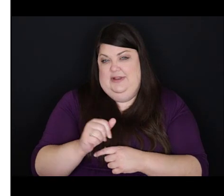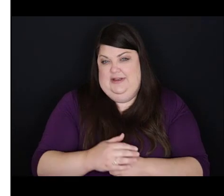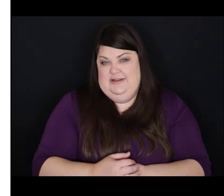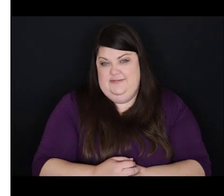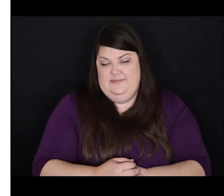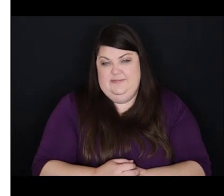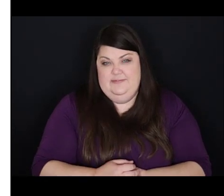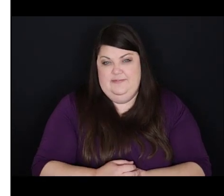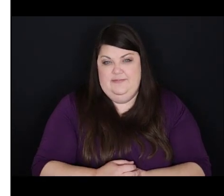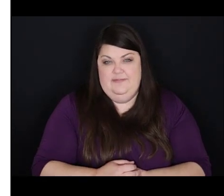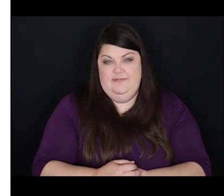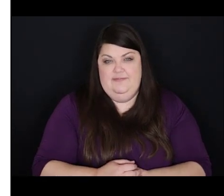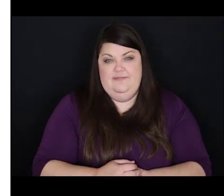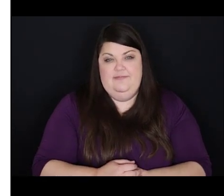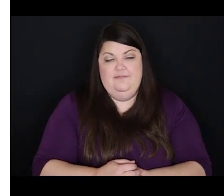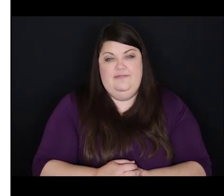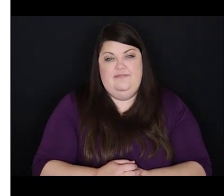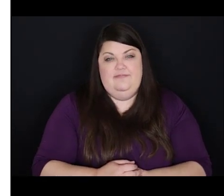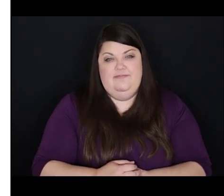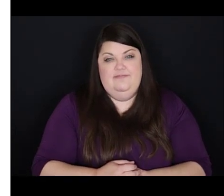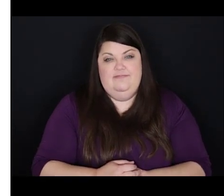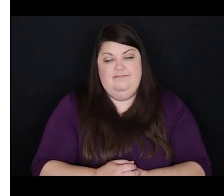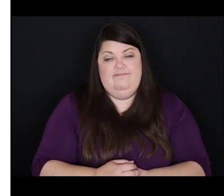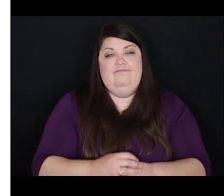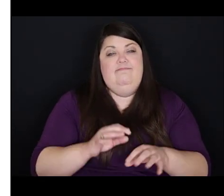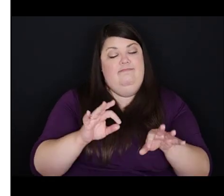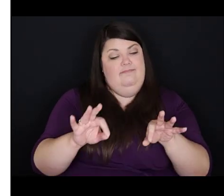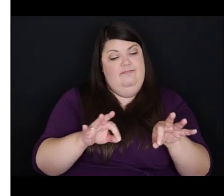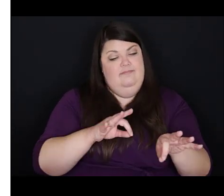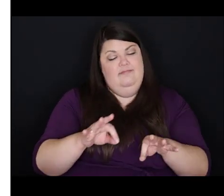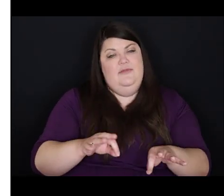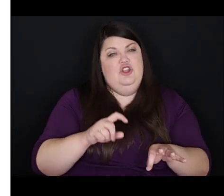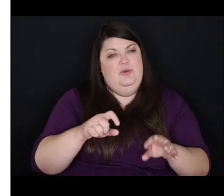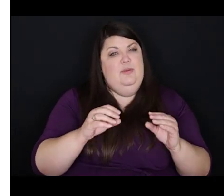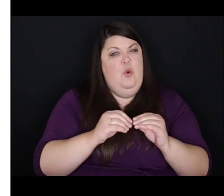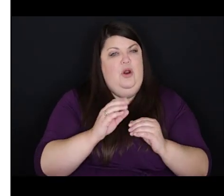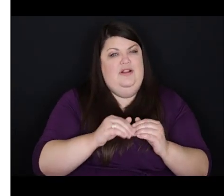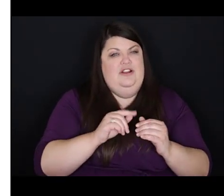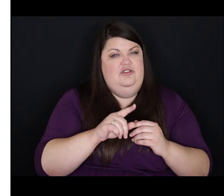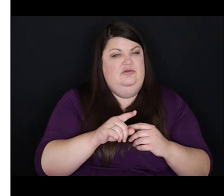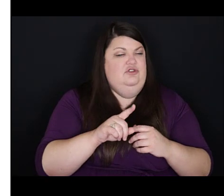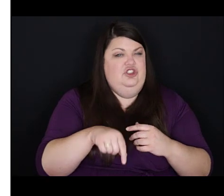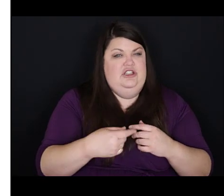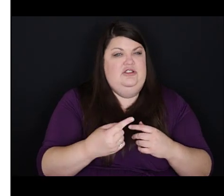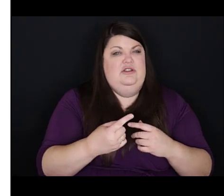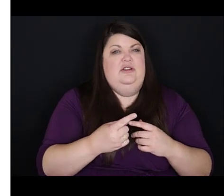The description should go beyond describing job development and job placement services. Rather,